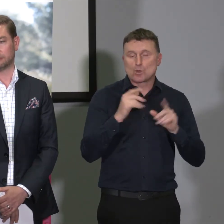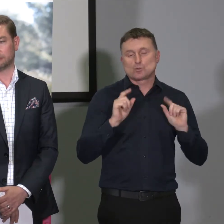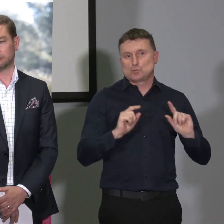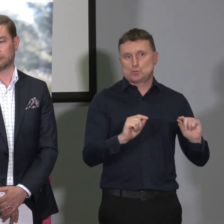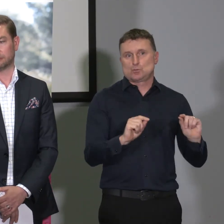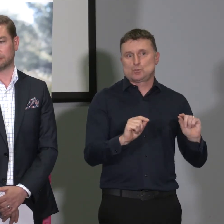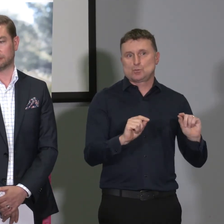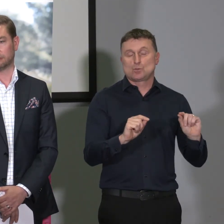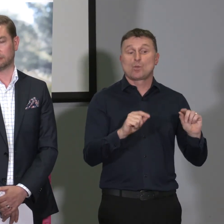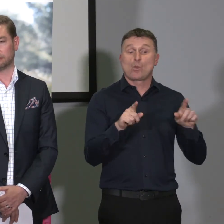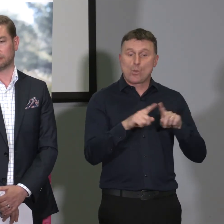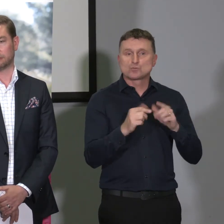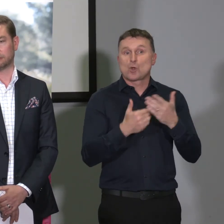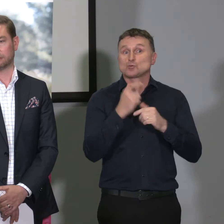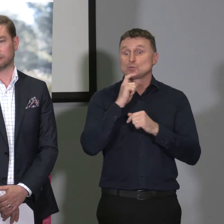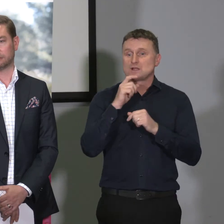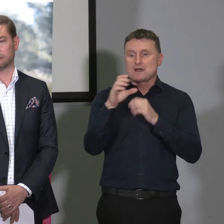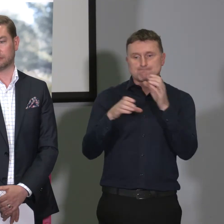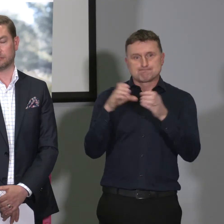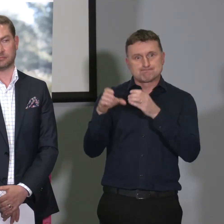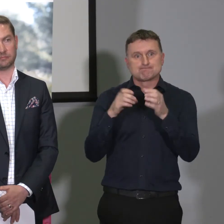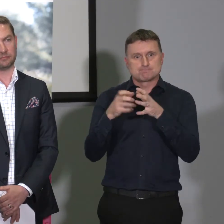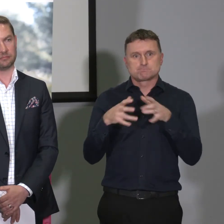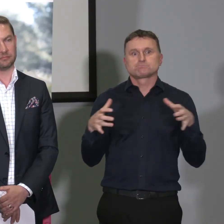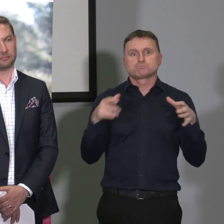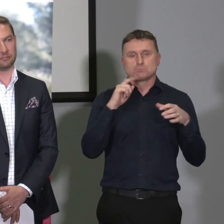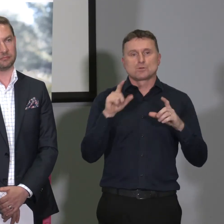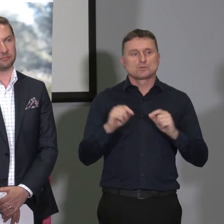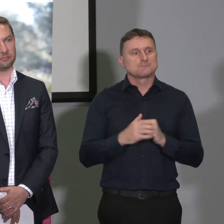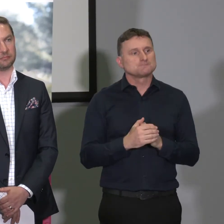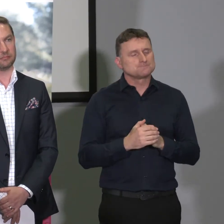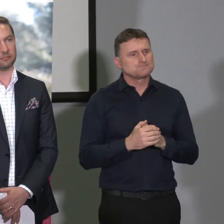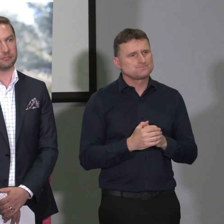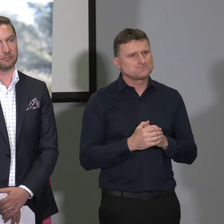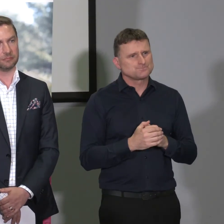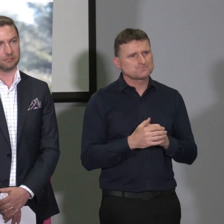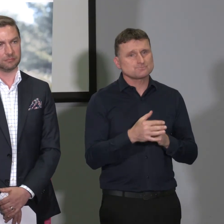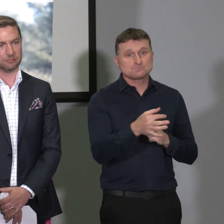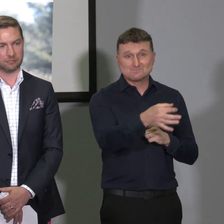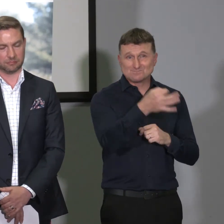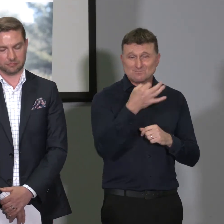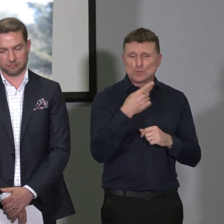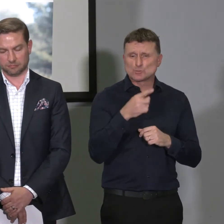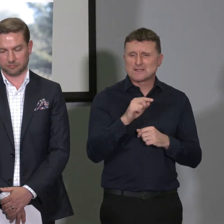we need to as we recruit additional workforce.